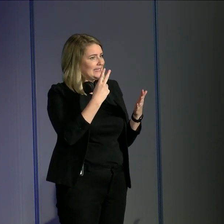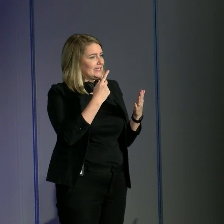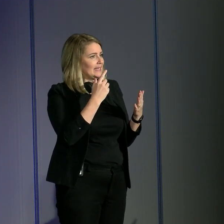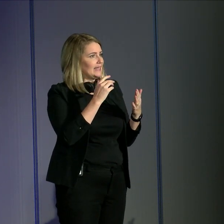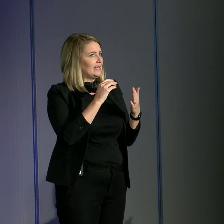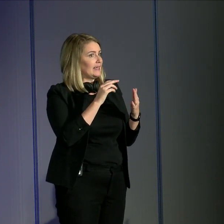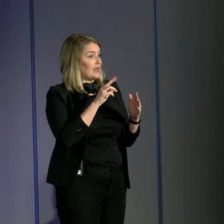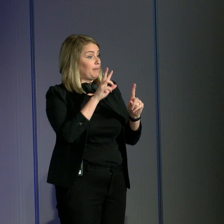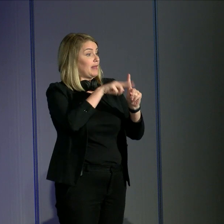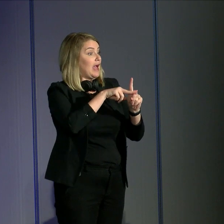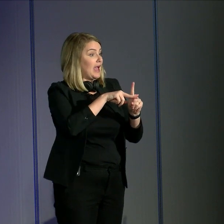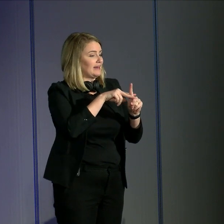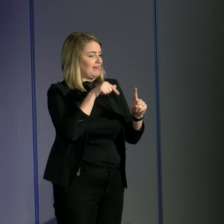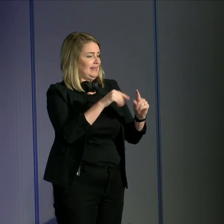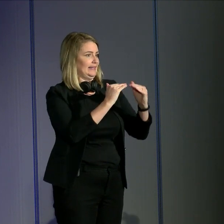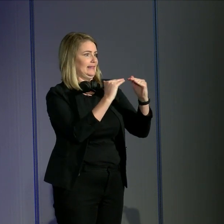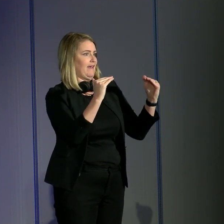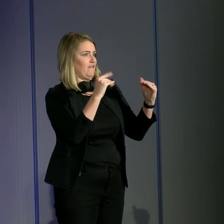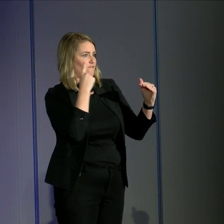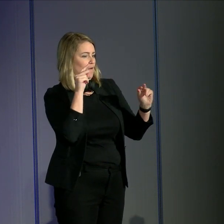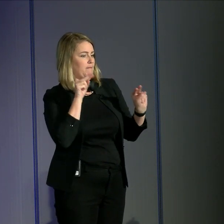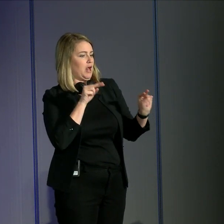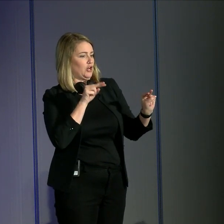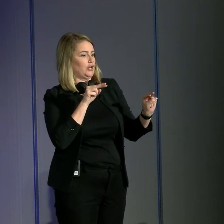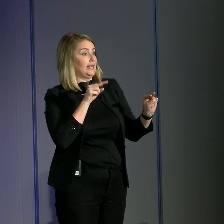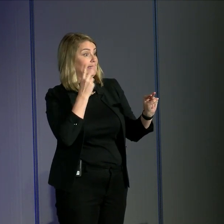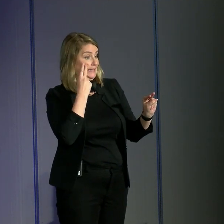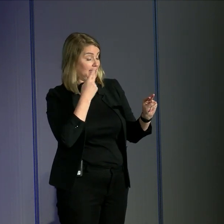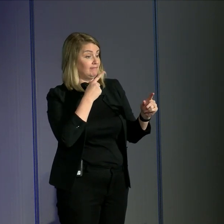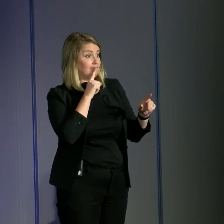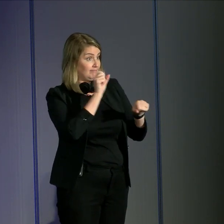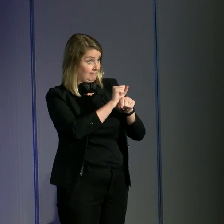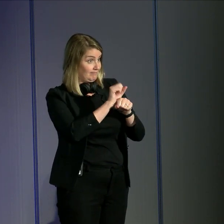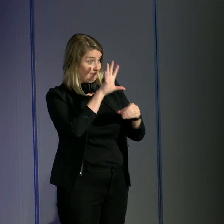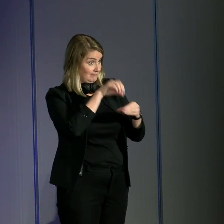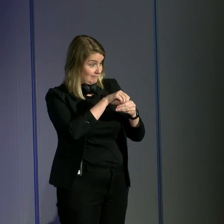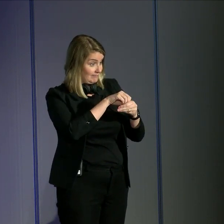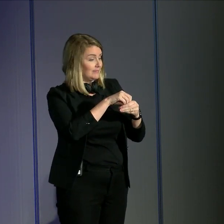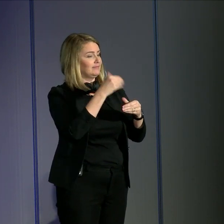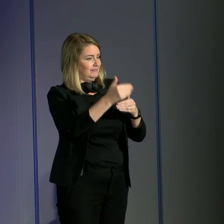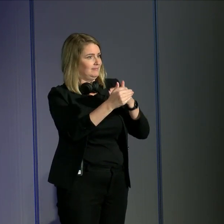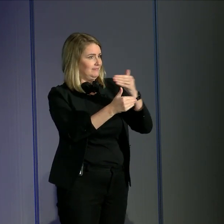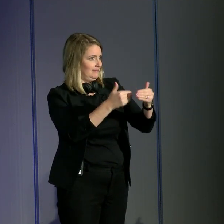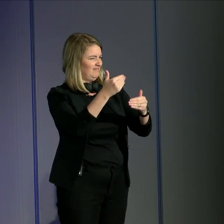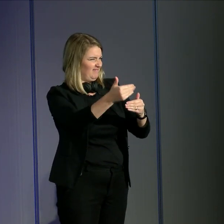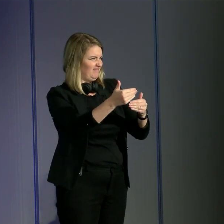And then push out new directives and so on from there. Okay?